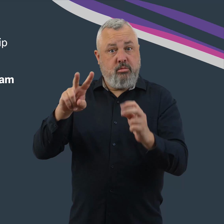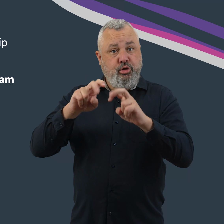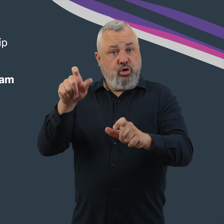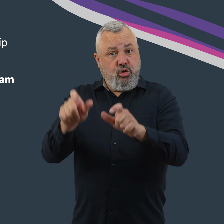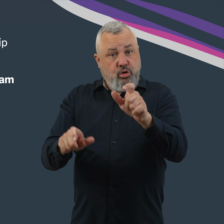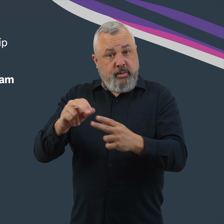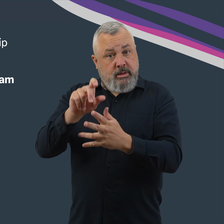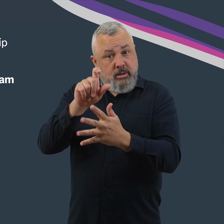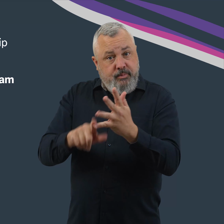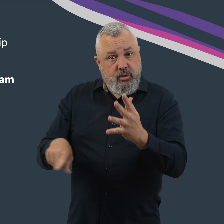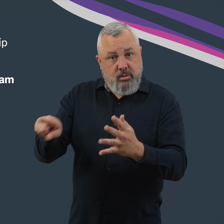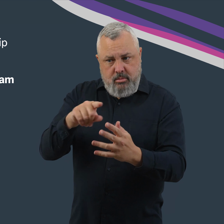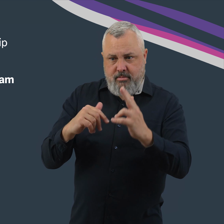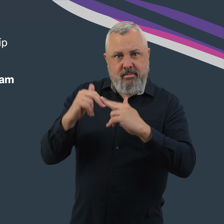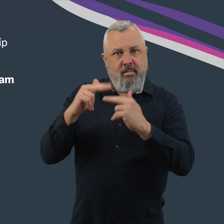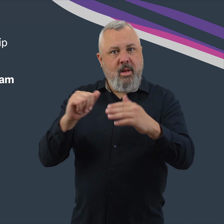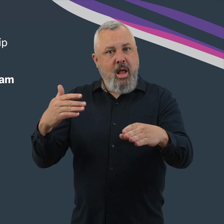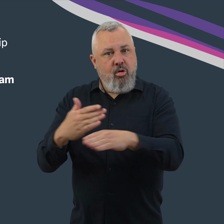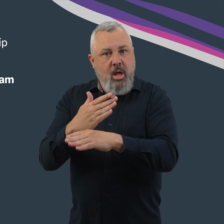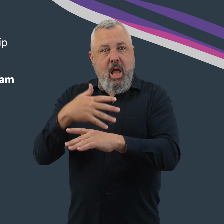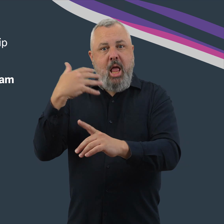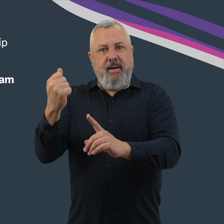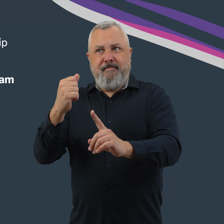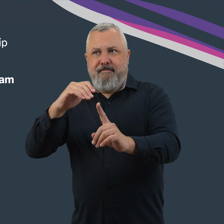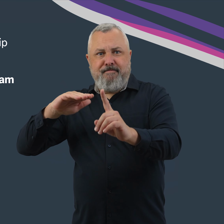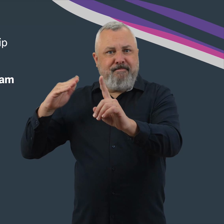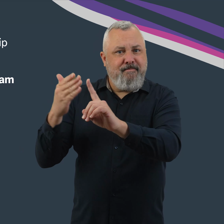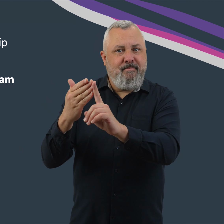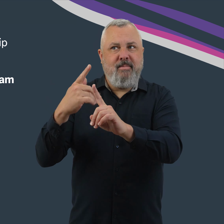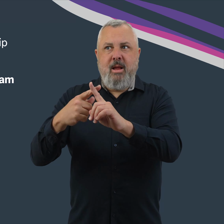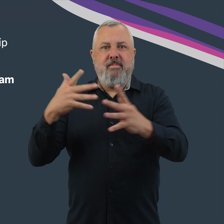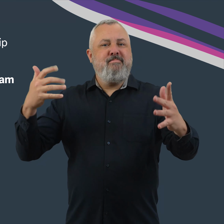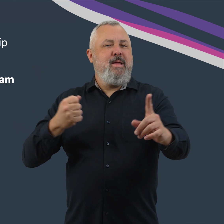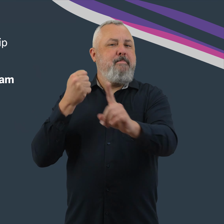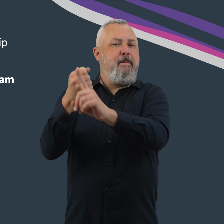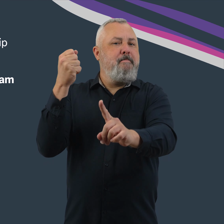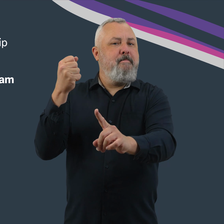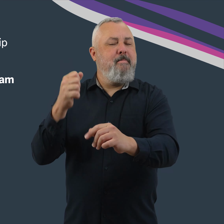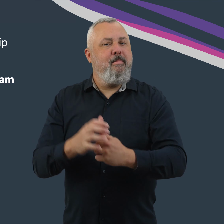researchers with disability to build meaningful, high-impact careers.